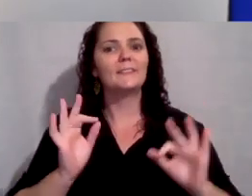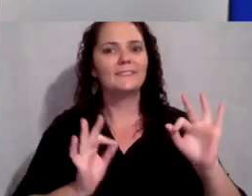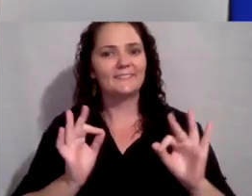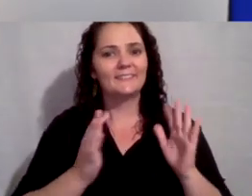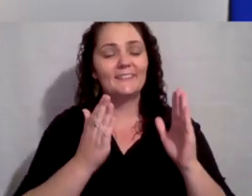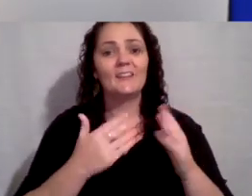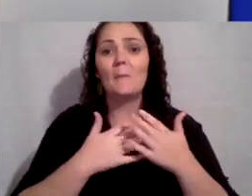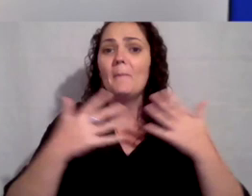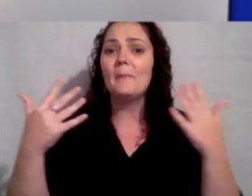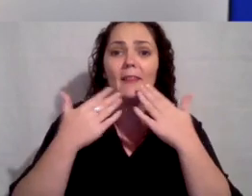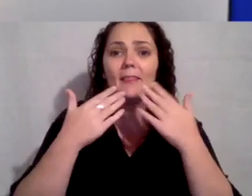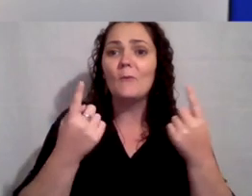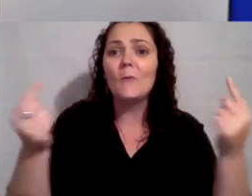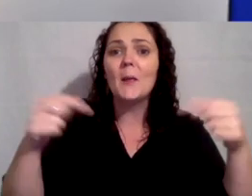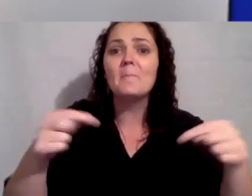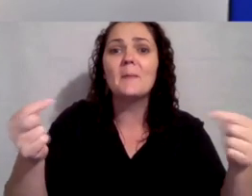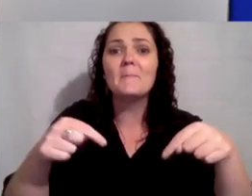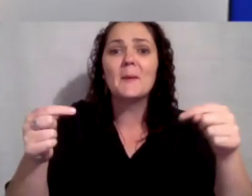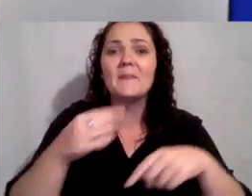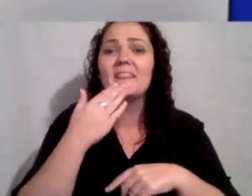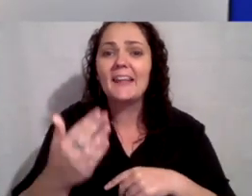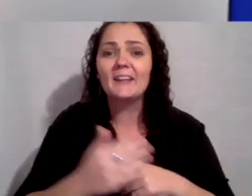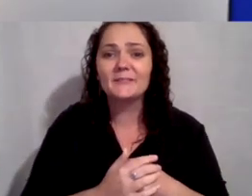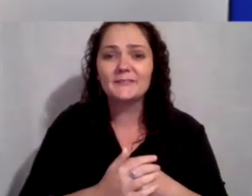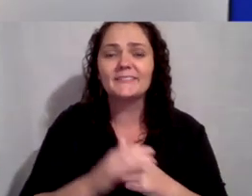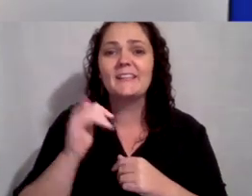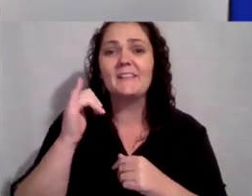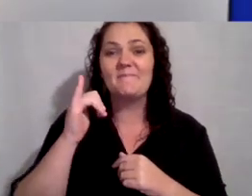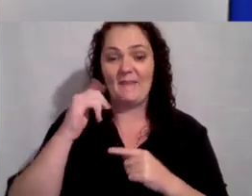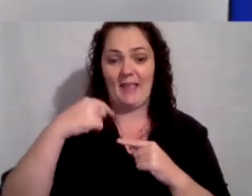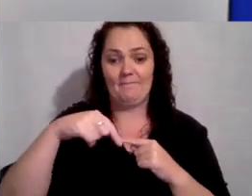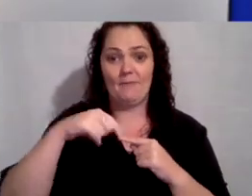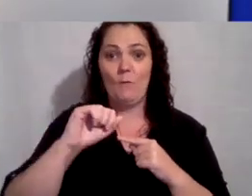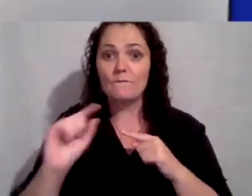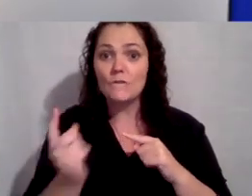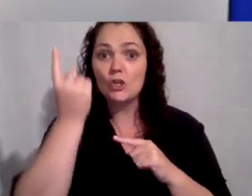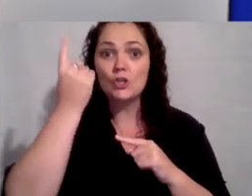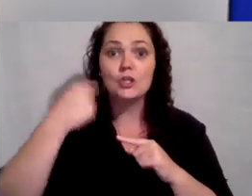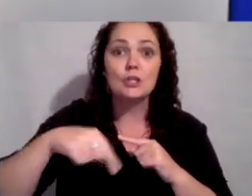everybody who's joined us throughout the entire series, but if you were here last week or if this is your first week, welcome